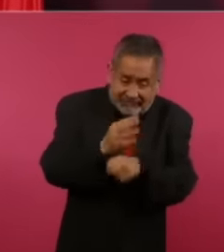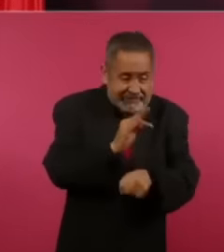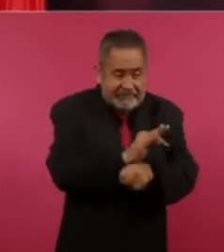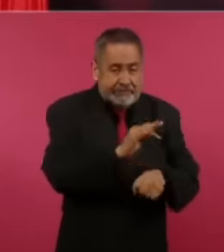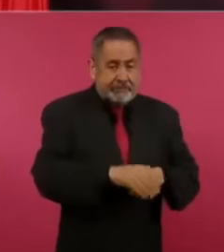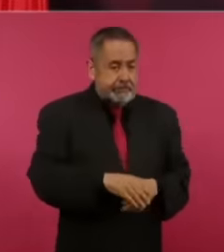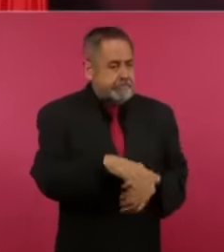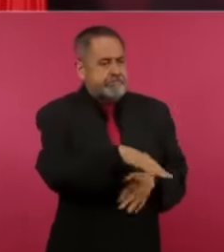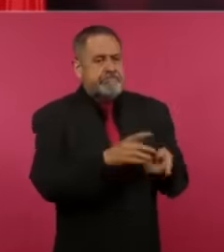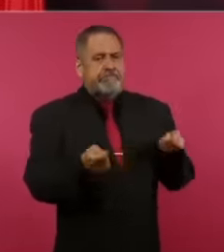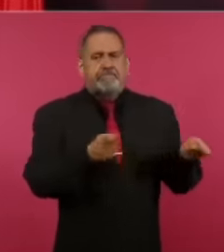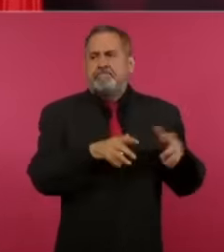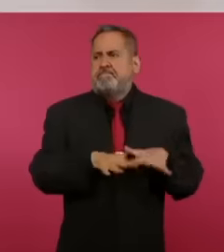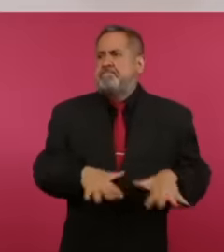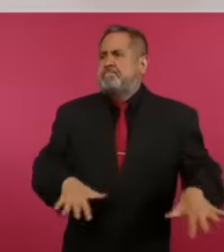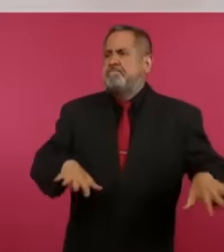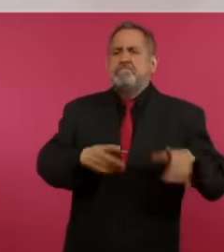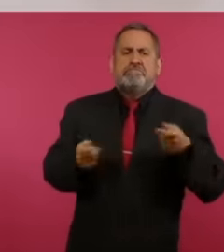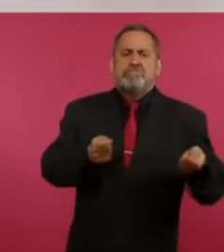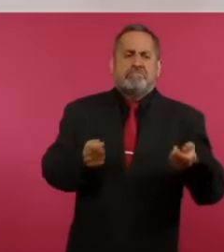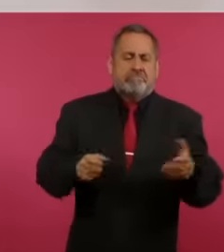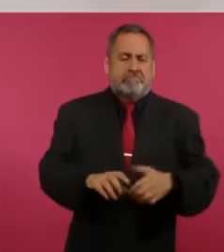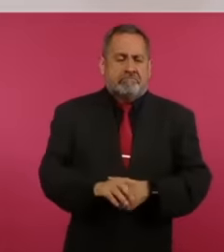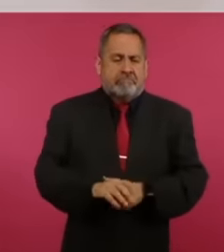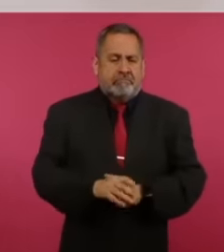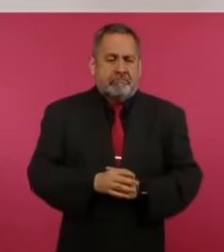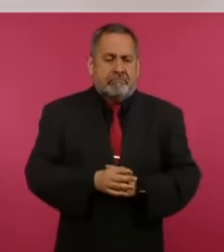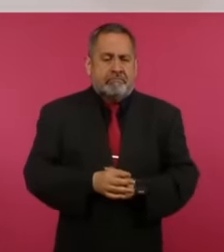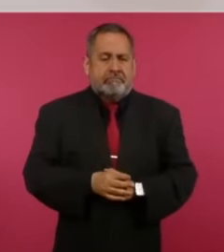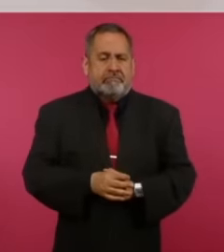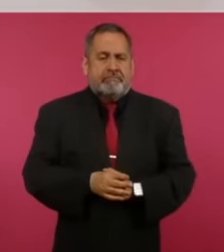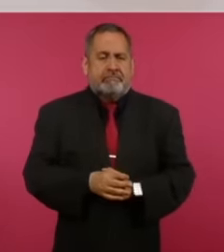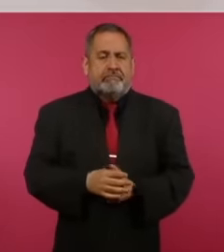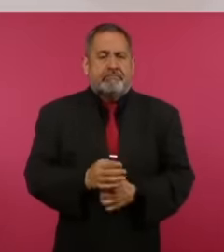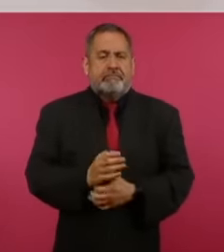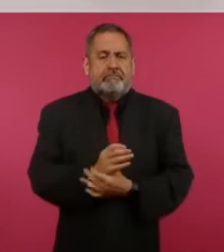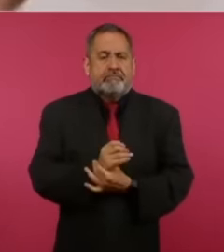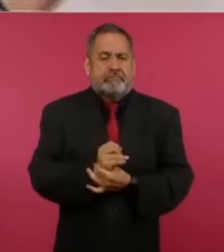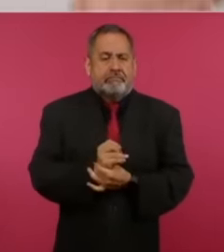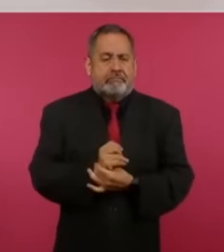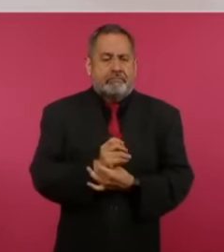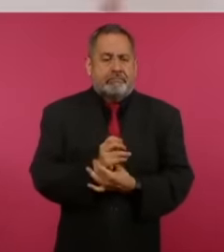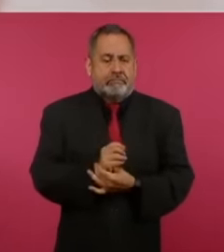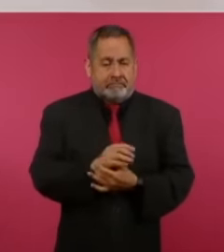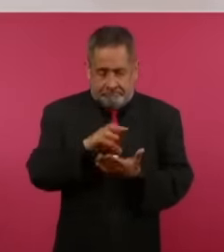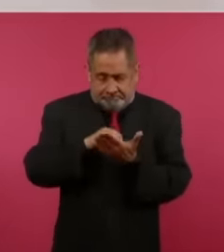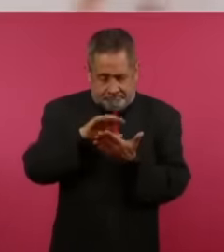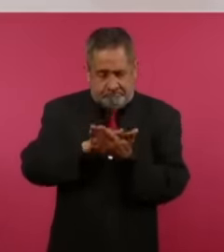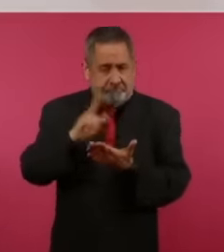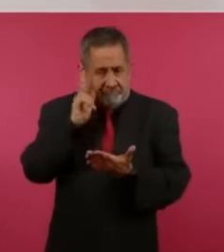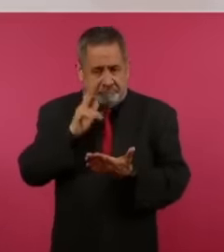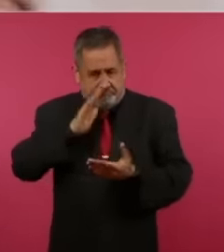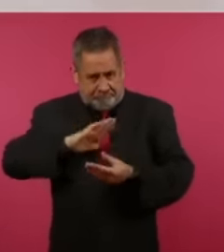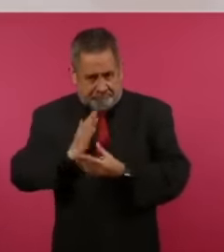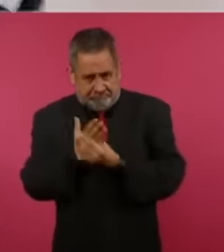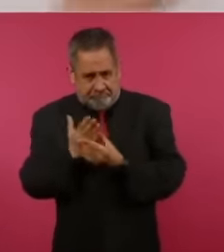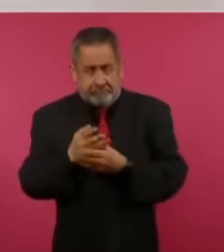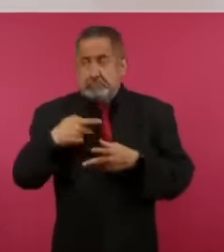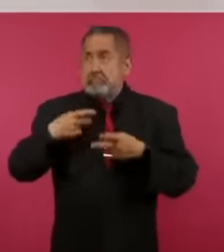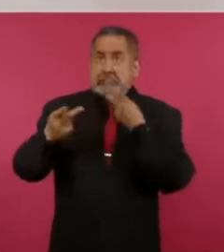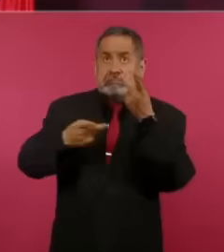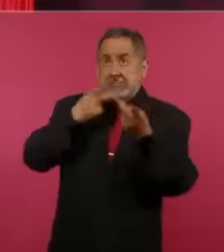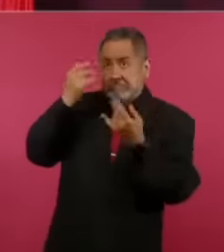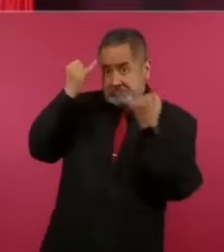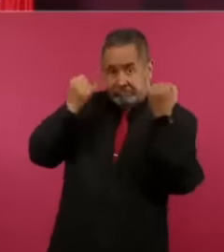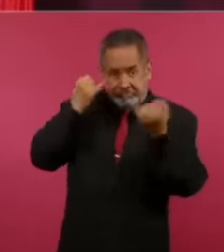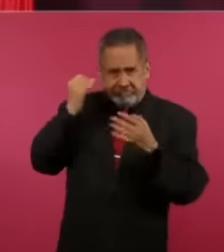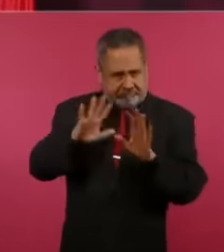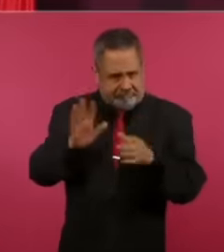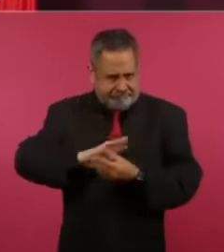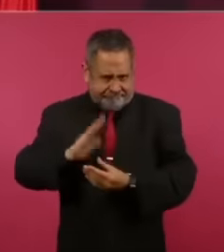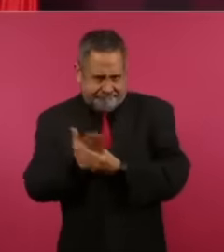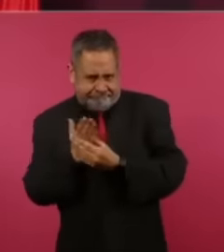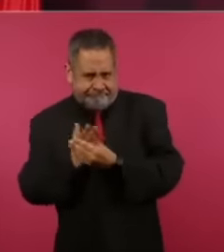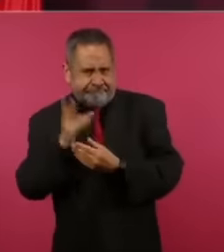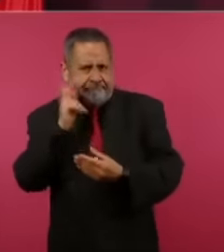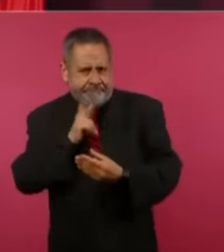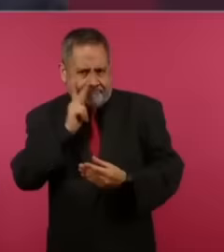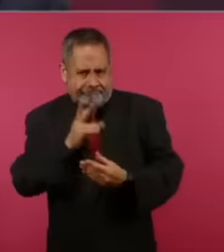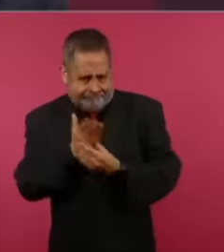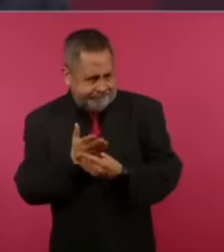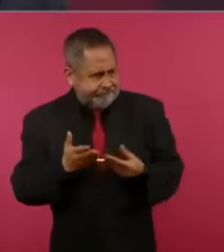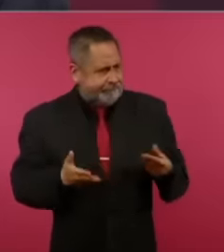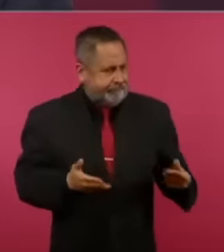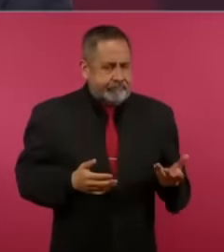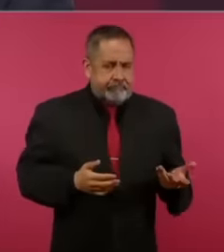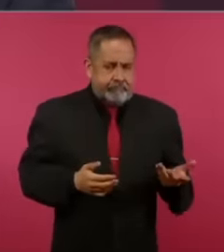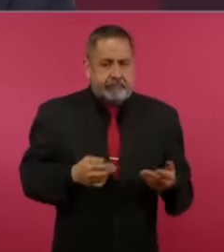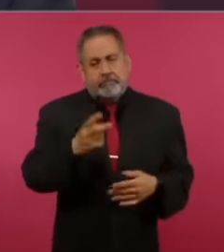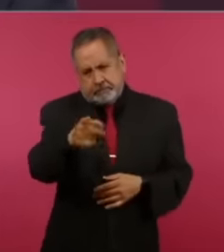all of this is documented. I mean, I'm not here inventing anything. So that has cost us